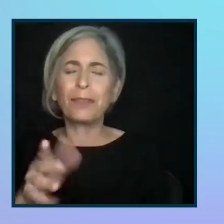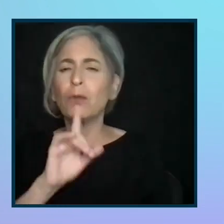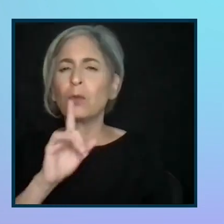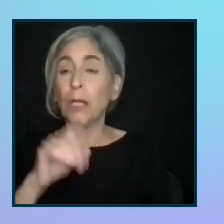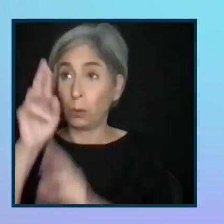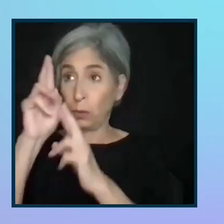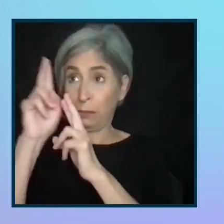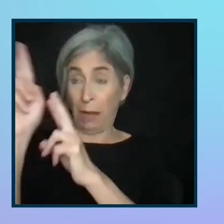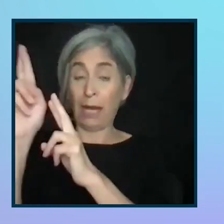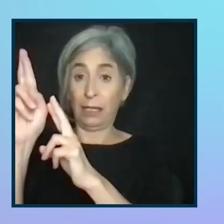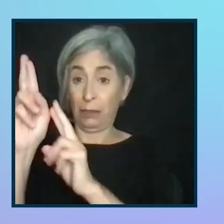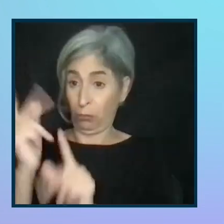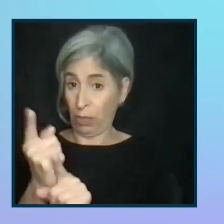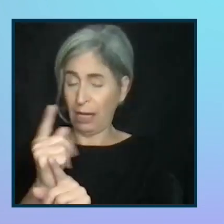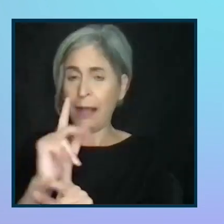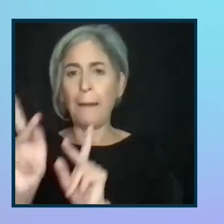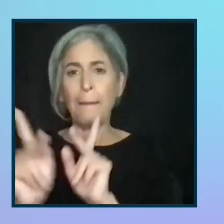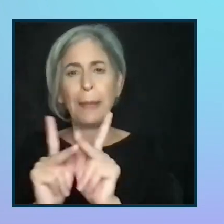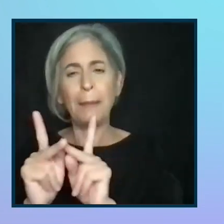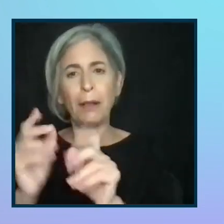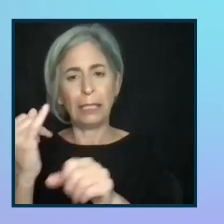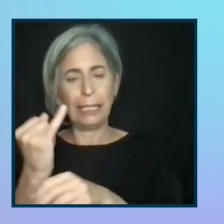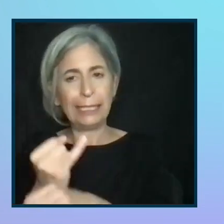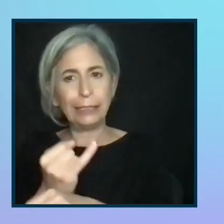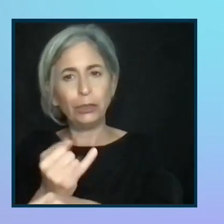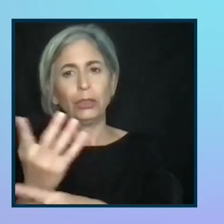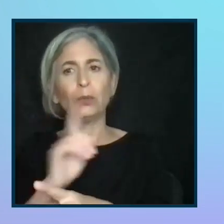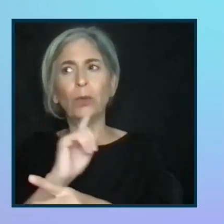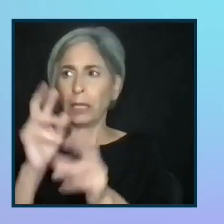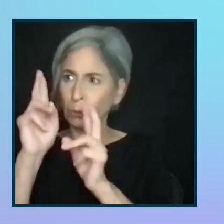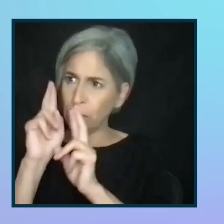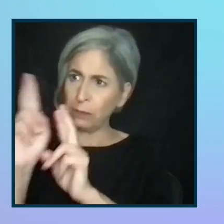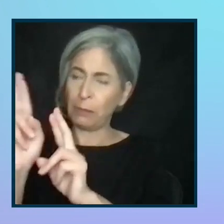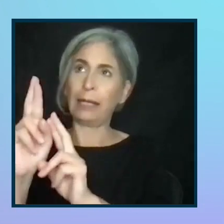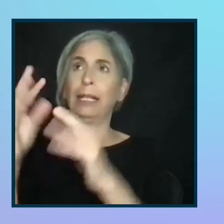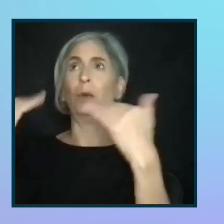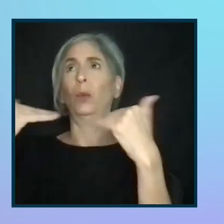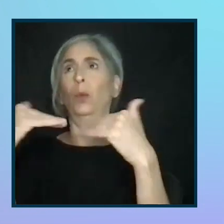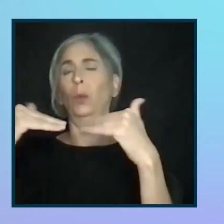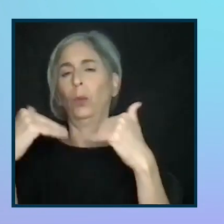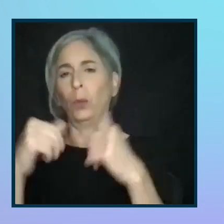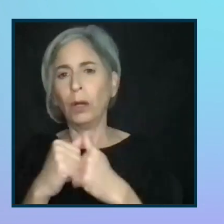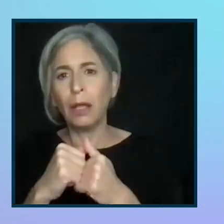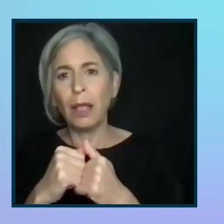People that are institutionally affiliated are really respected and what that leads to is